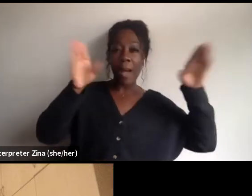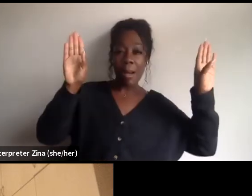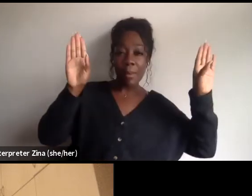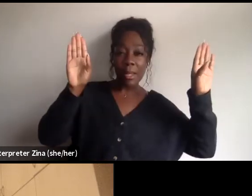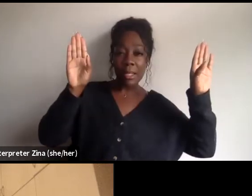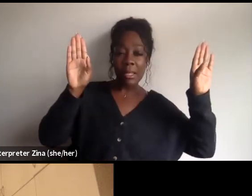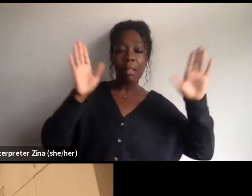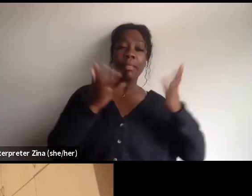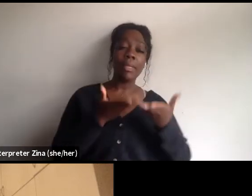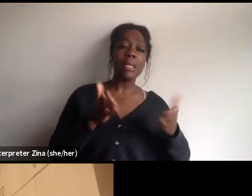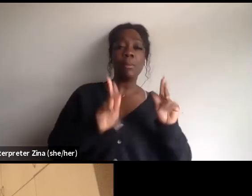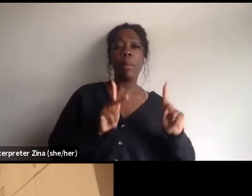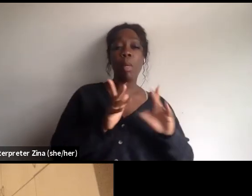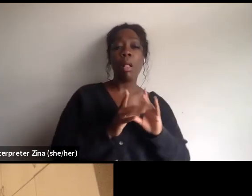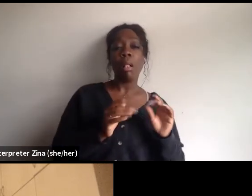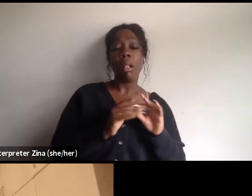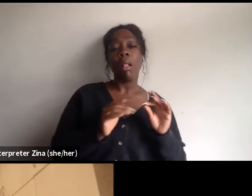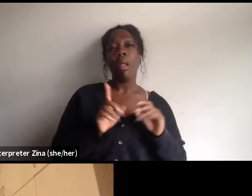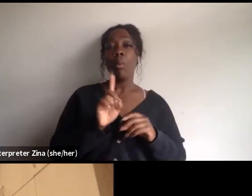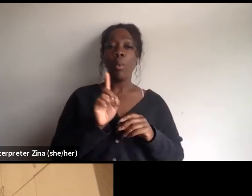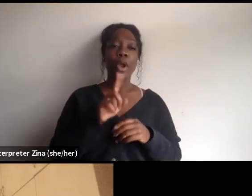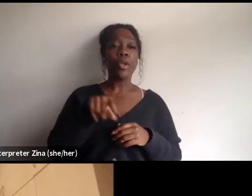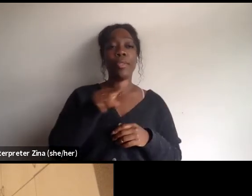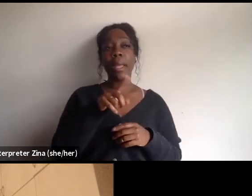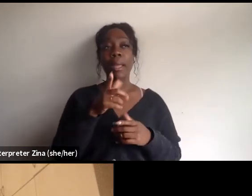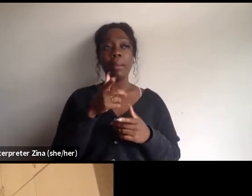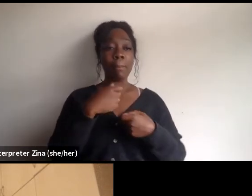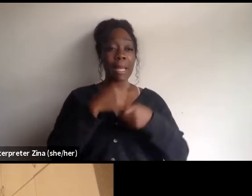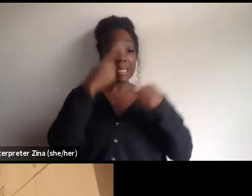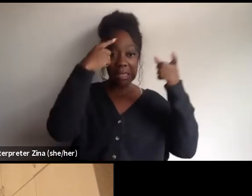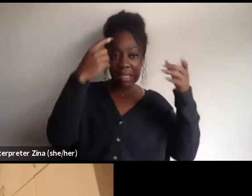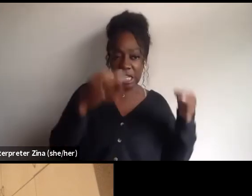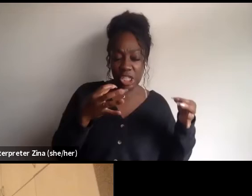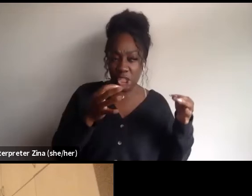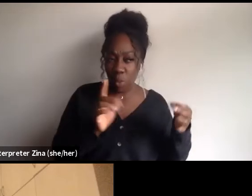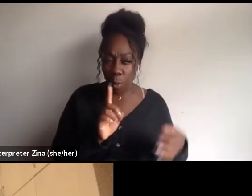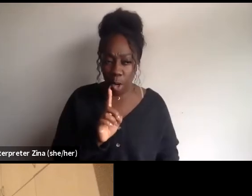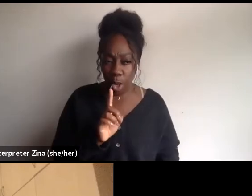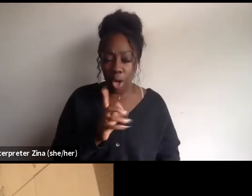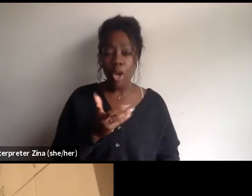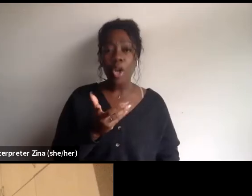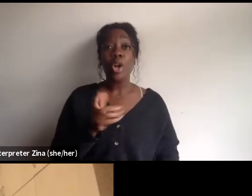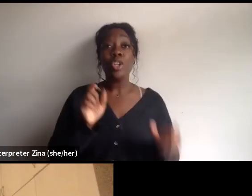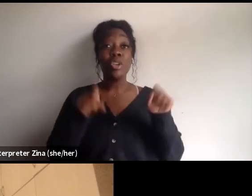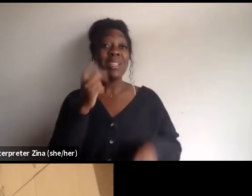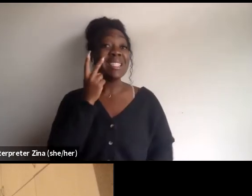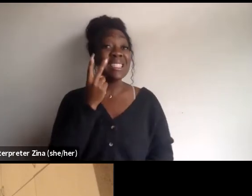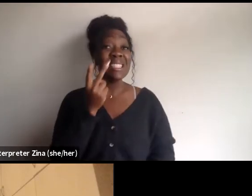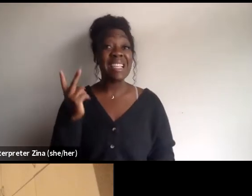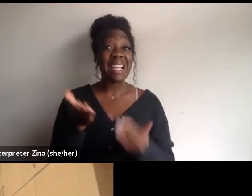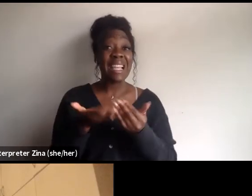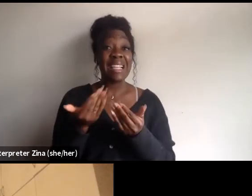and where the decisions are being made. And you read that by just observing and having conversations